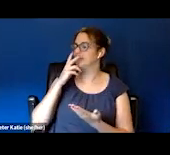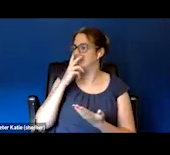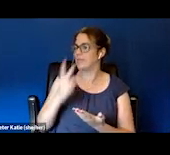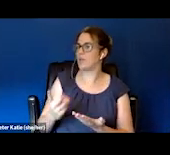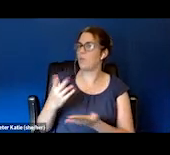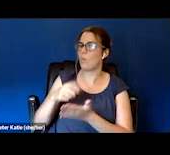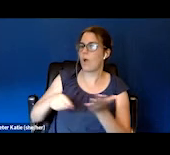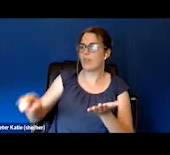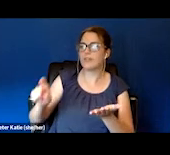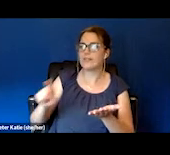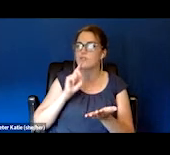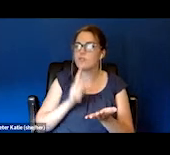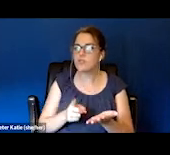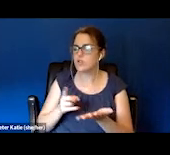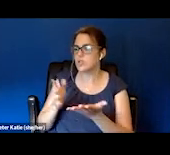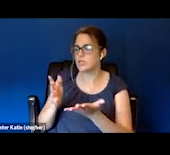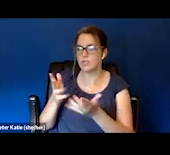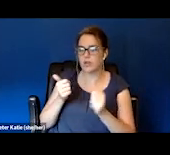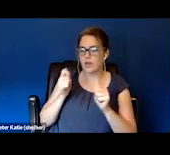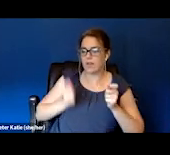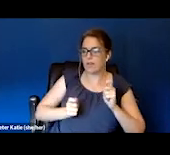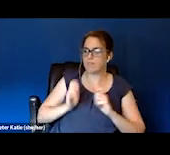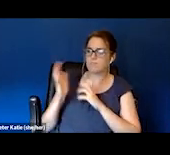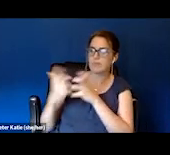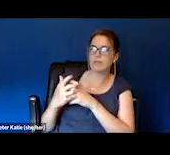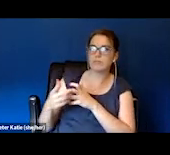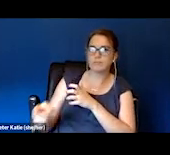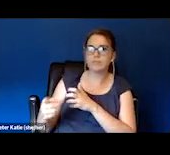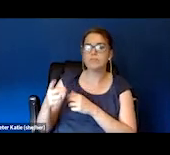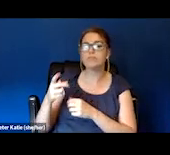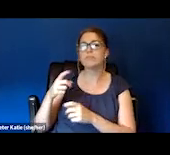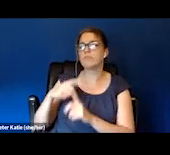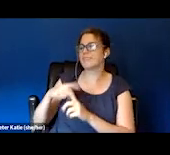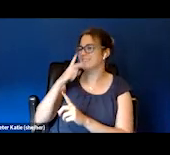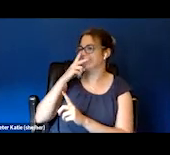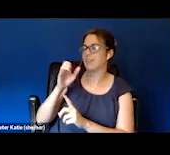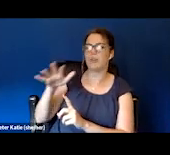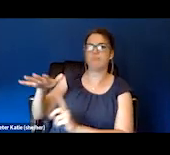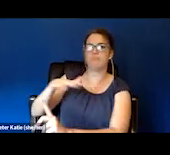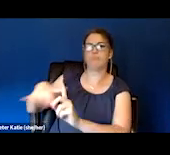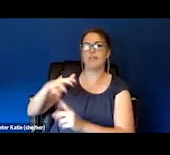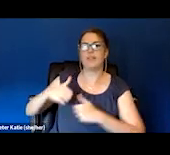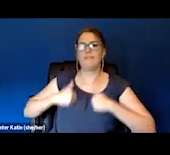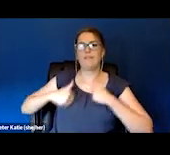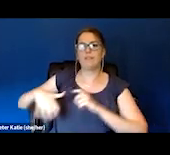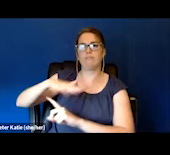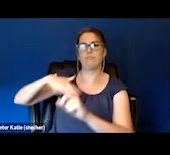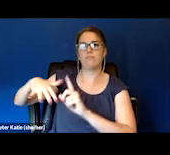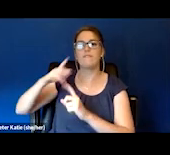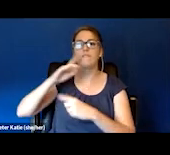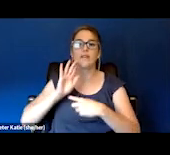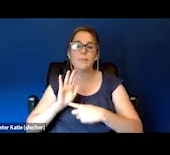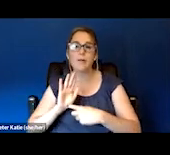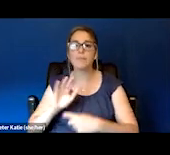allows for better understanding about people's living environments. So both in terms of like, for example, encampment culture, if folks are staying in encampments